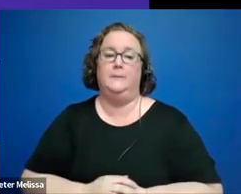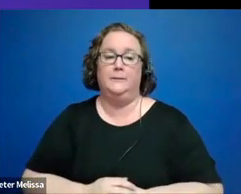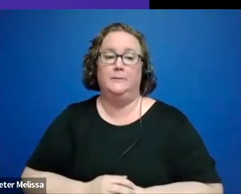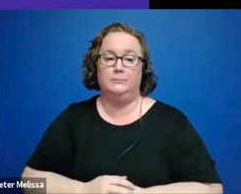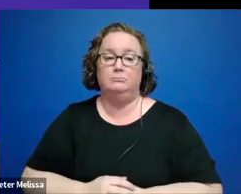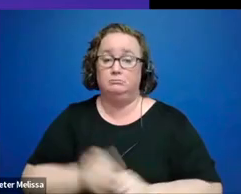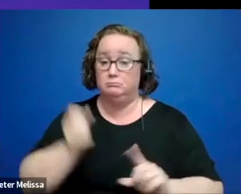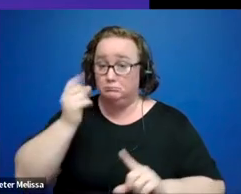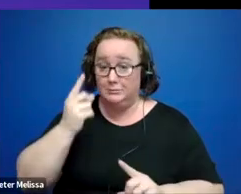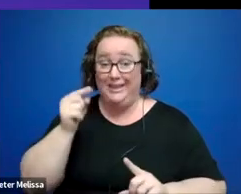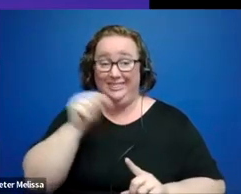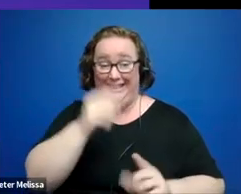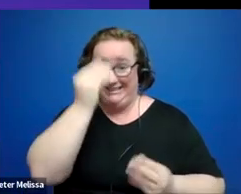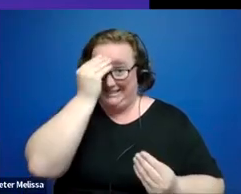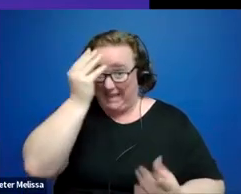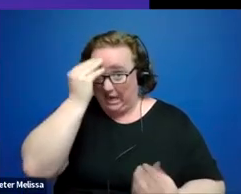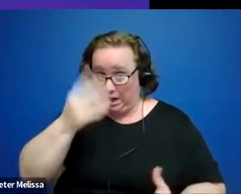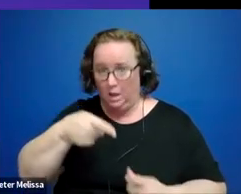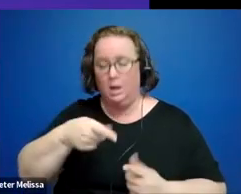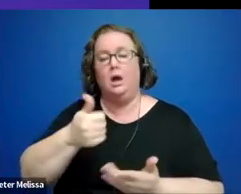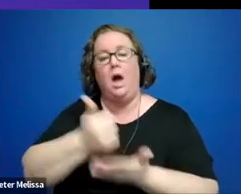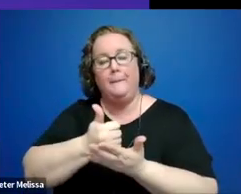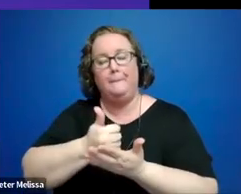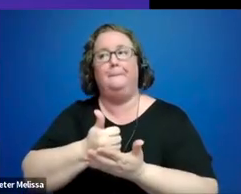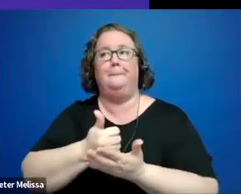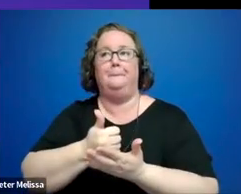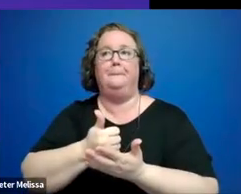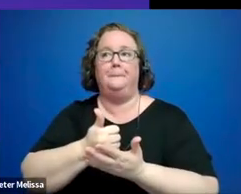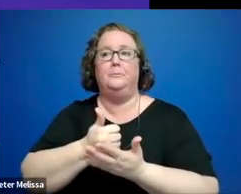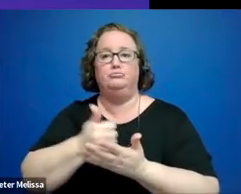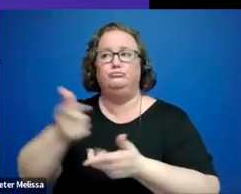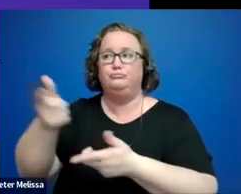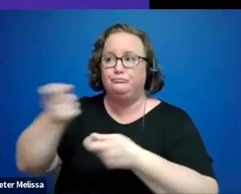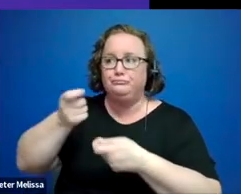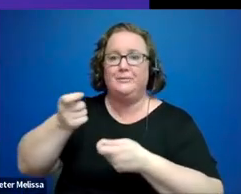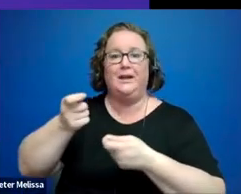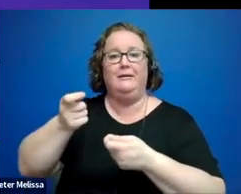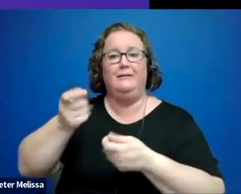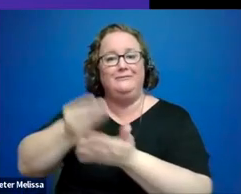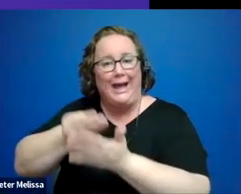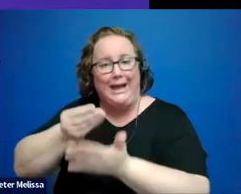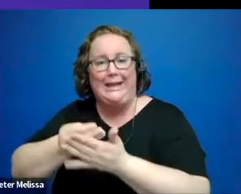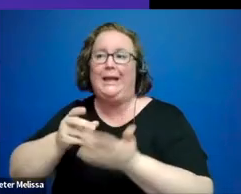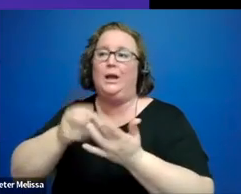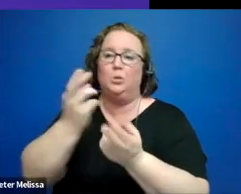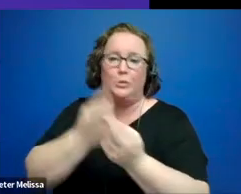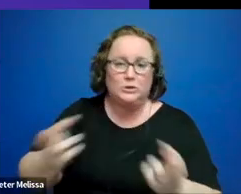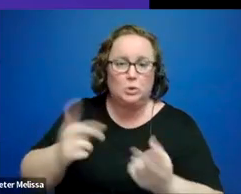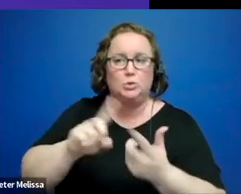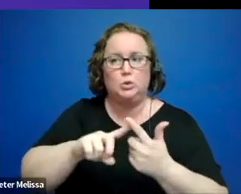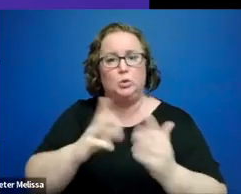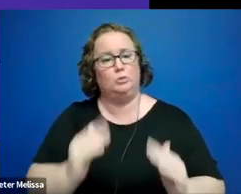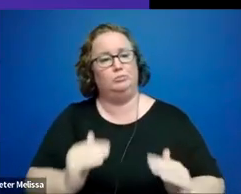data can also be used to leverage resources and funding to help address the gaps in services and